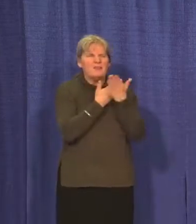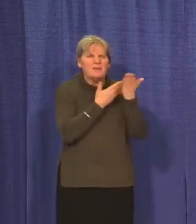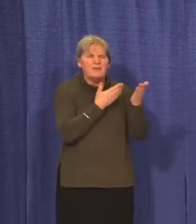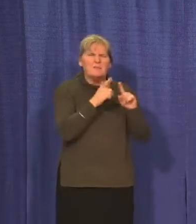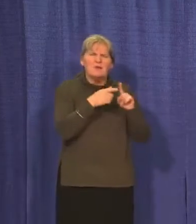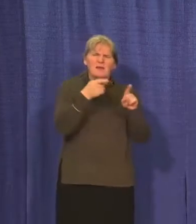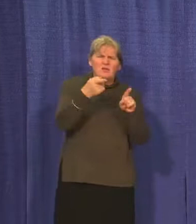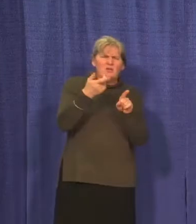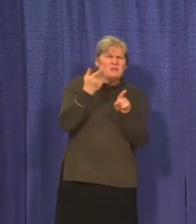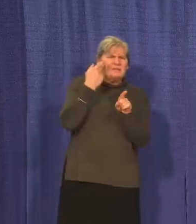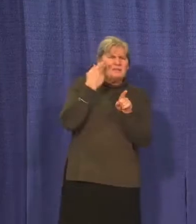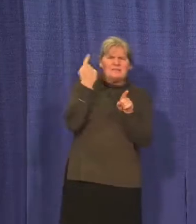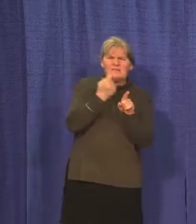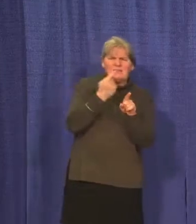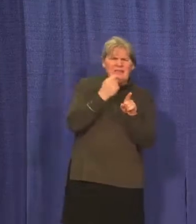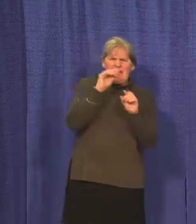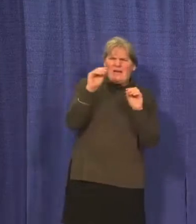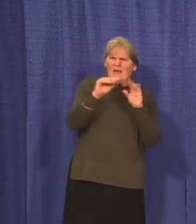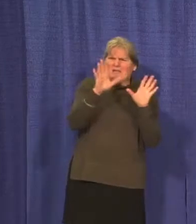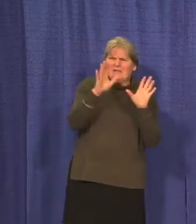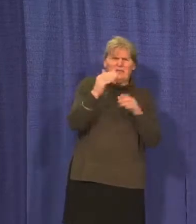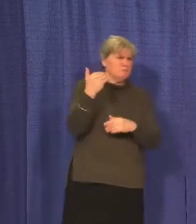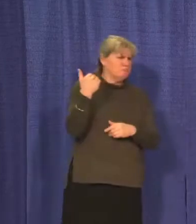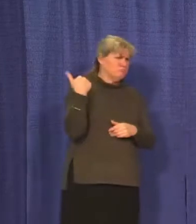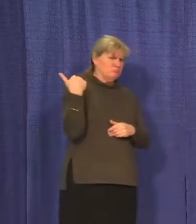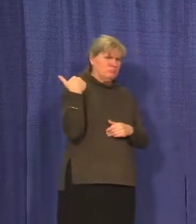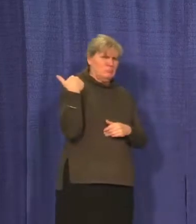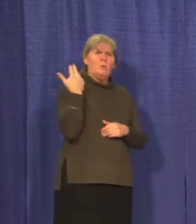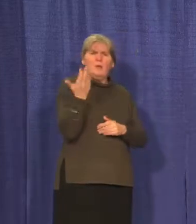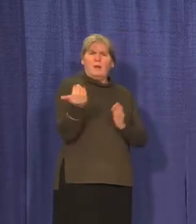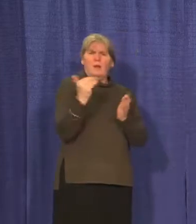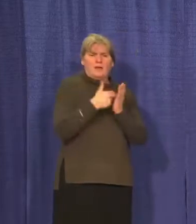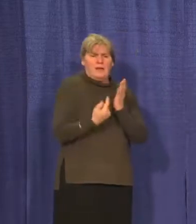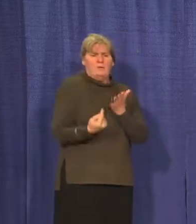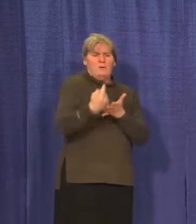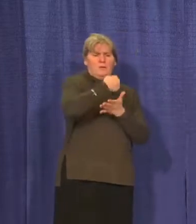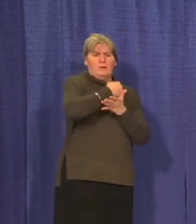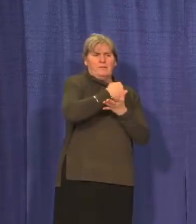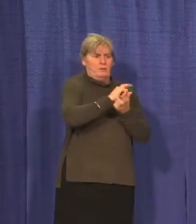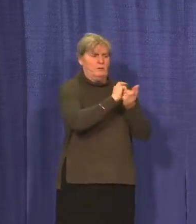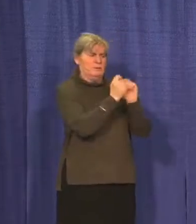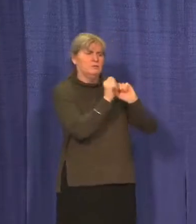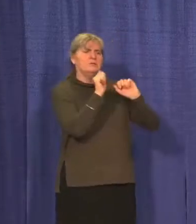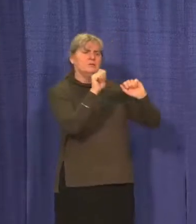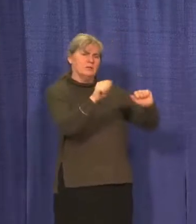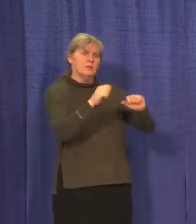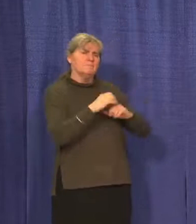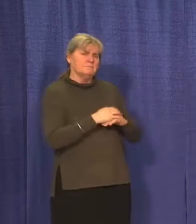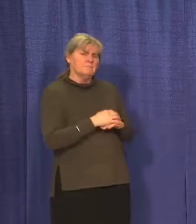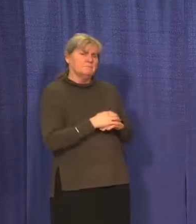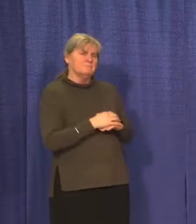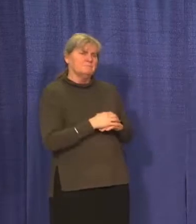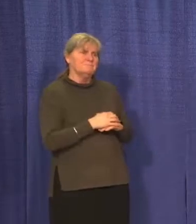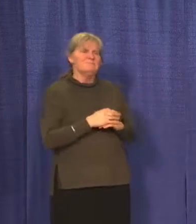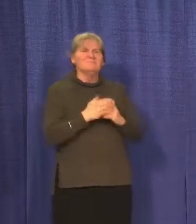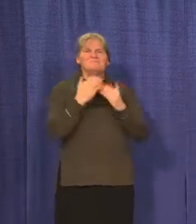if you see something specific that is not clear, I think we are happy to take another look and adjust the wording. Pat: Thank you.